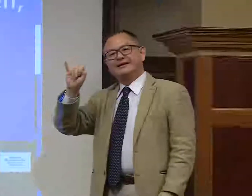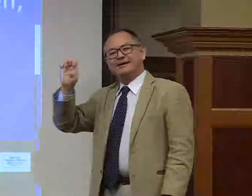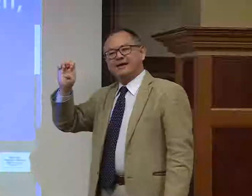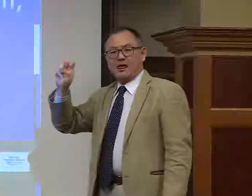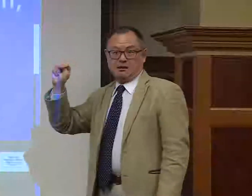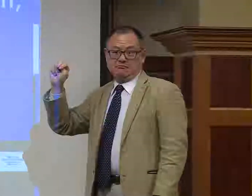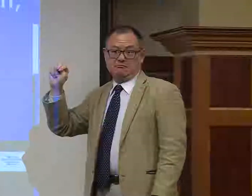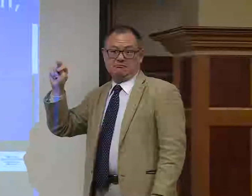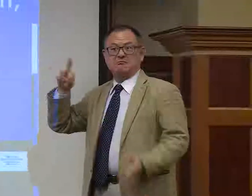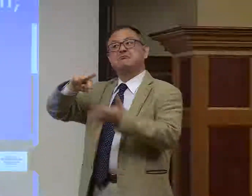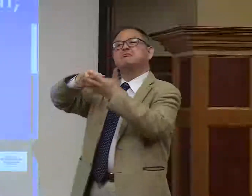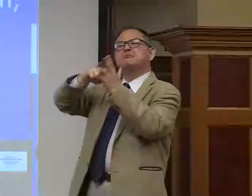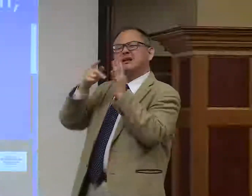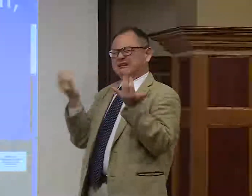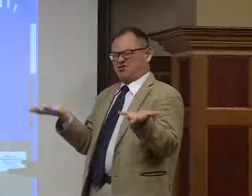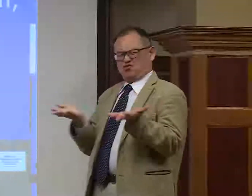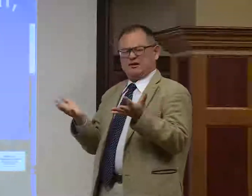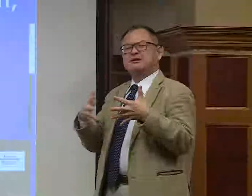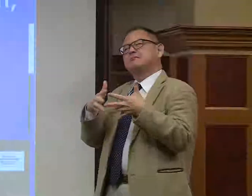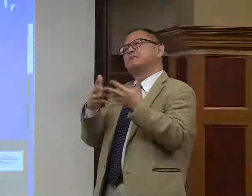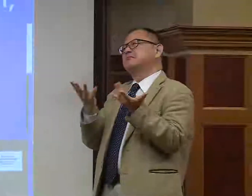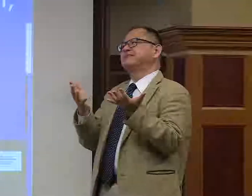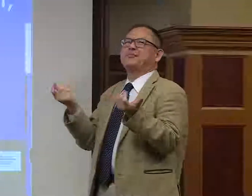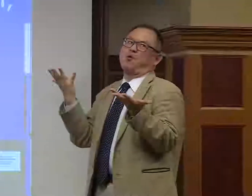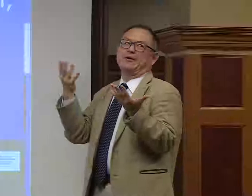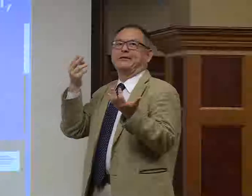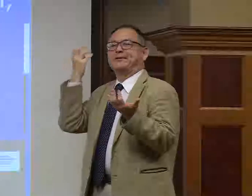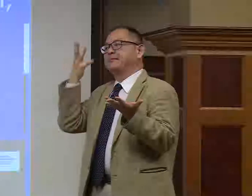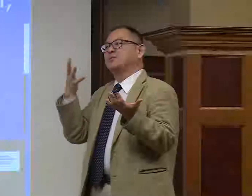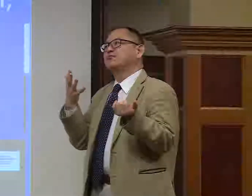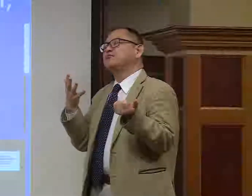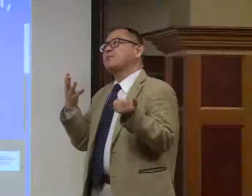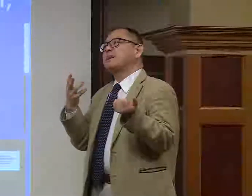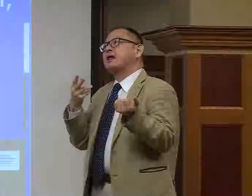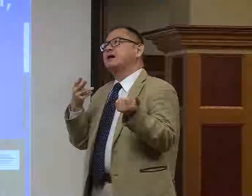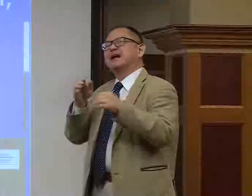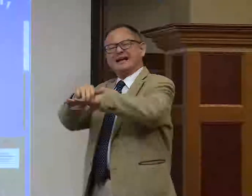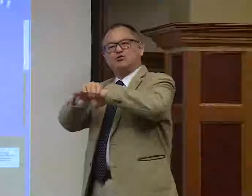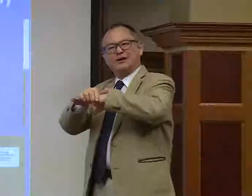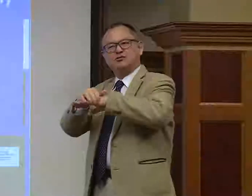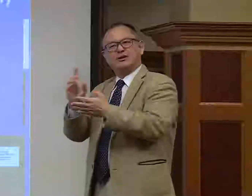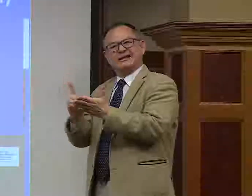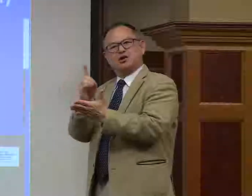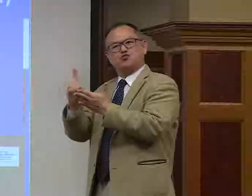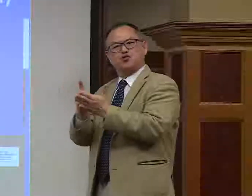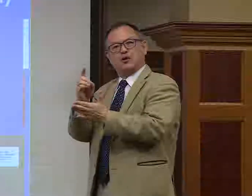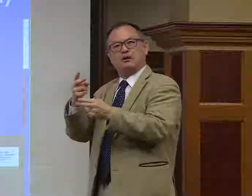"Koji-en" is similar to the English dictionary "Merriam Webster."